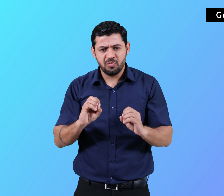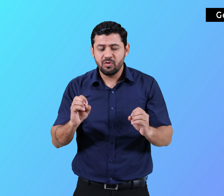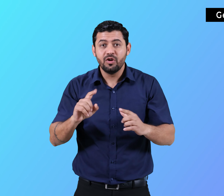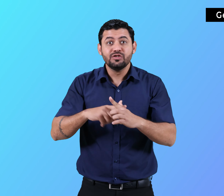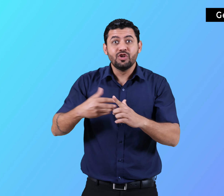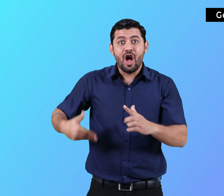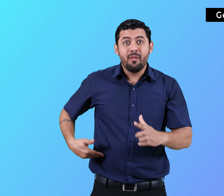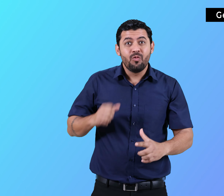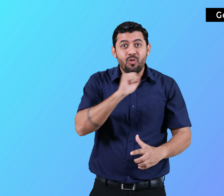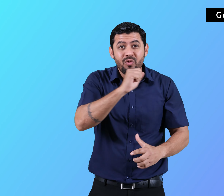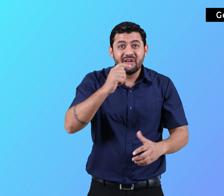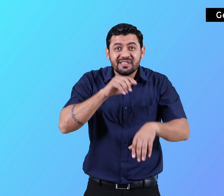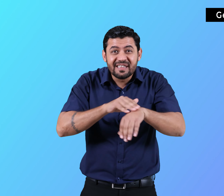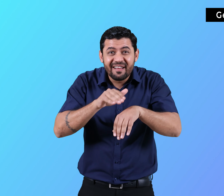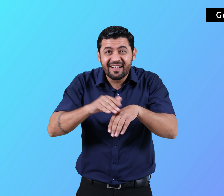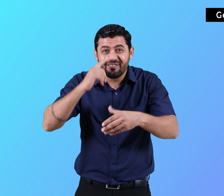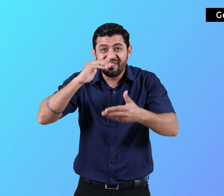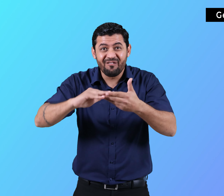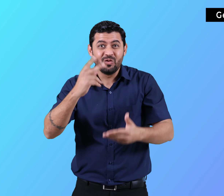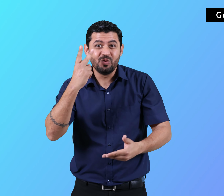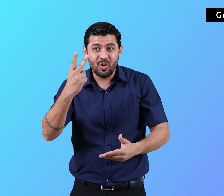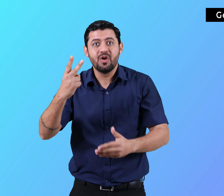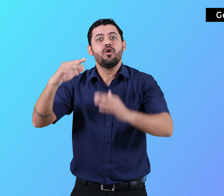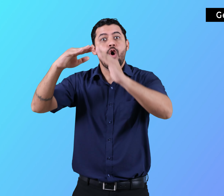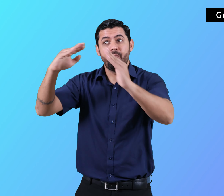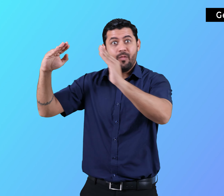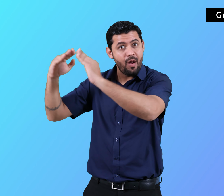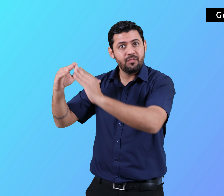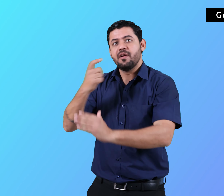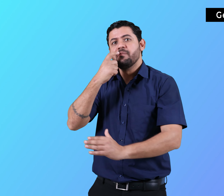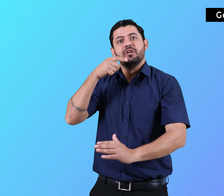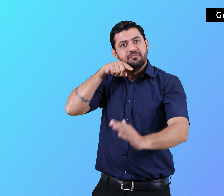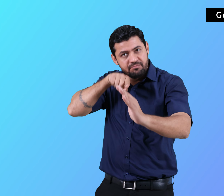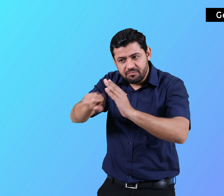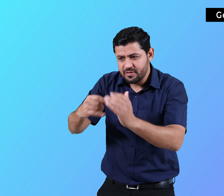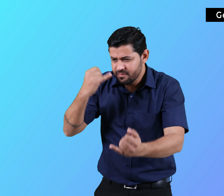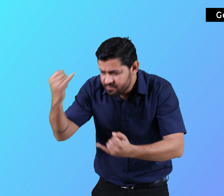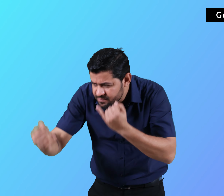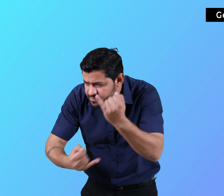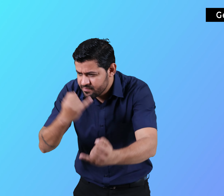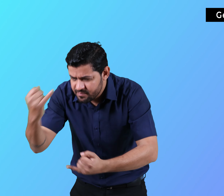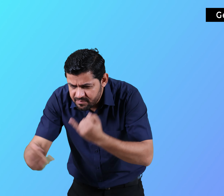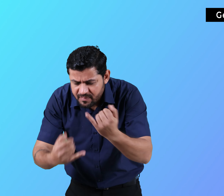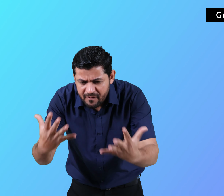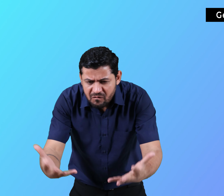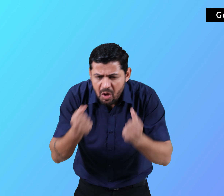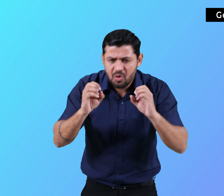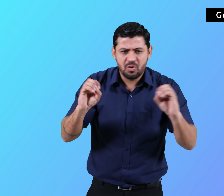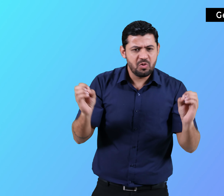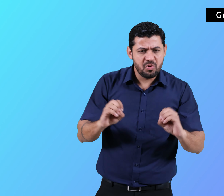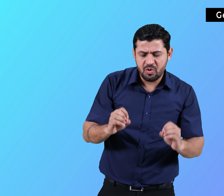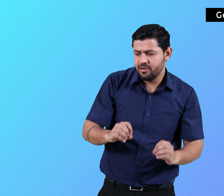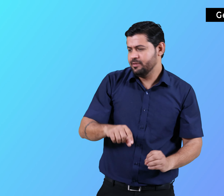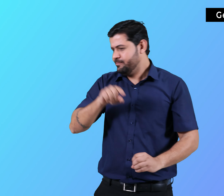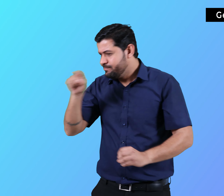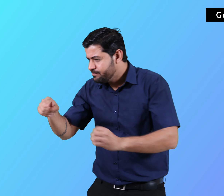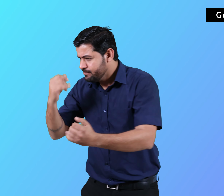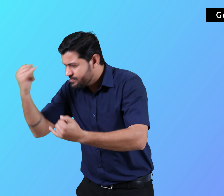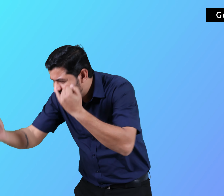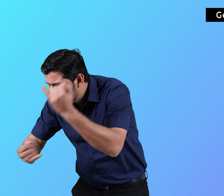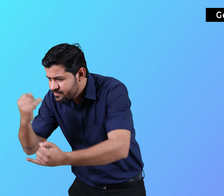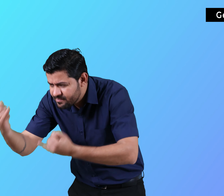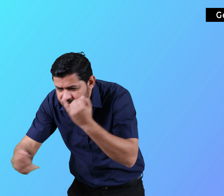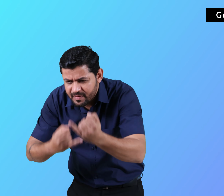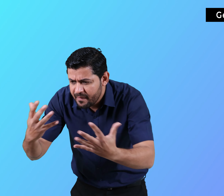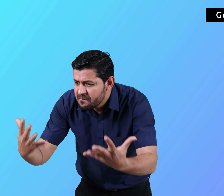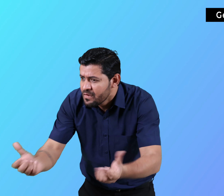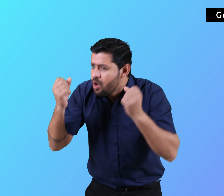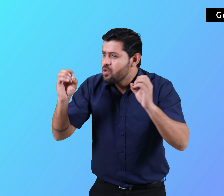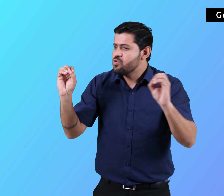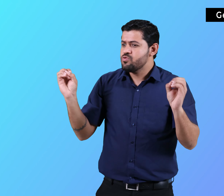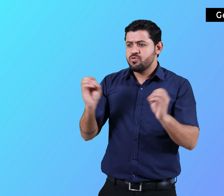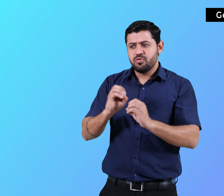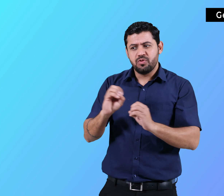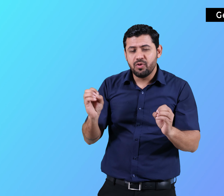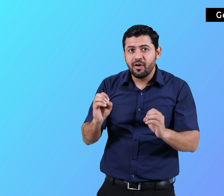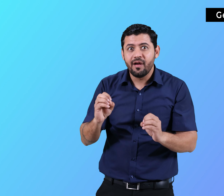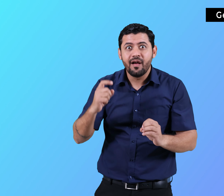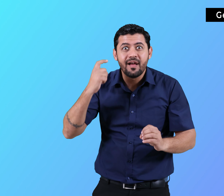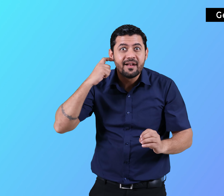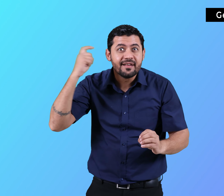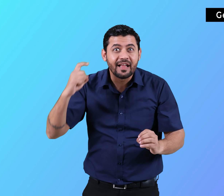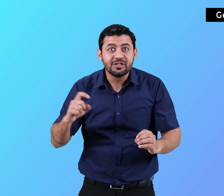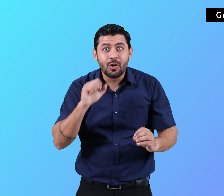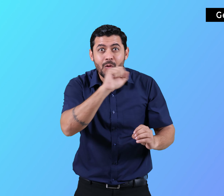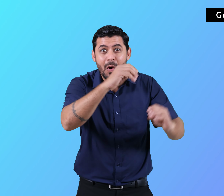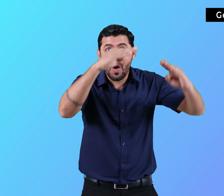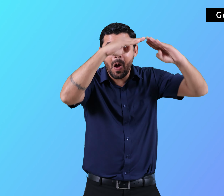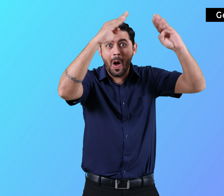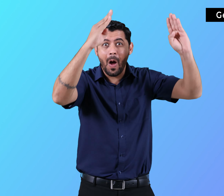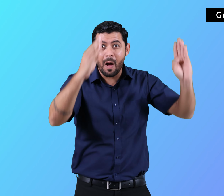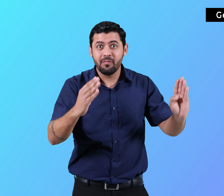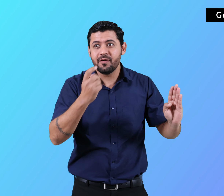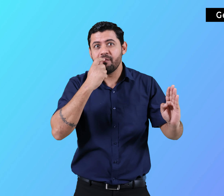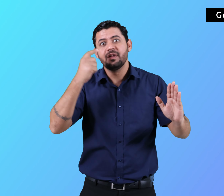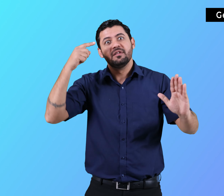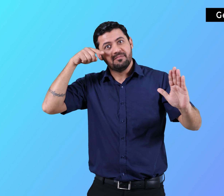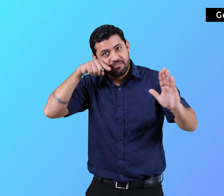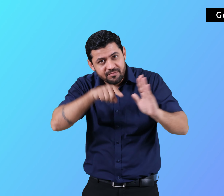Then he looked in the tent where the two slave women stayed, but he did not find the idols from his house. Then he went into Rachel’s tent.